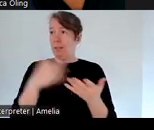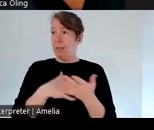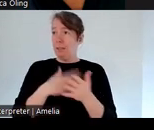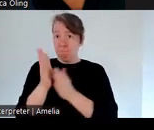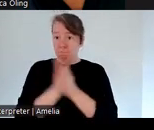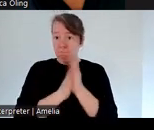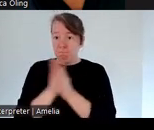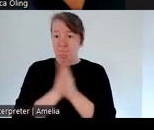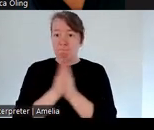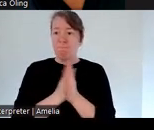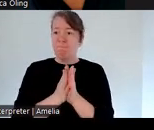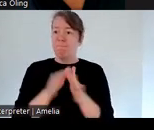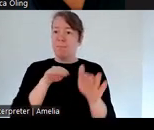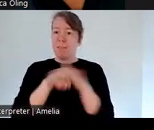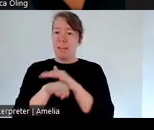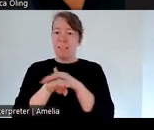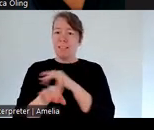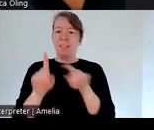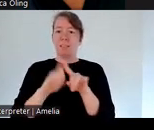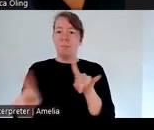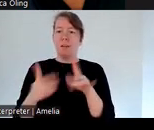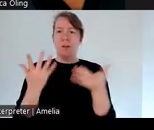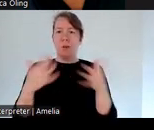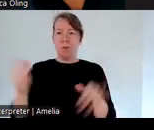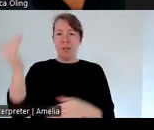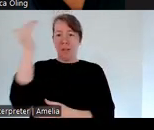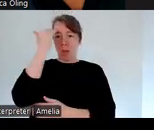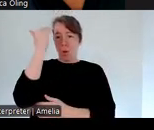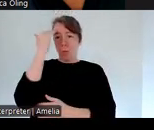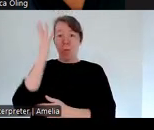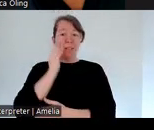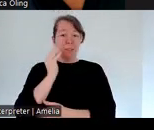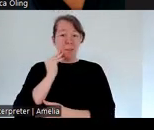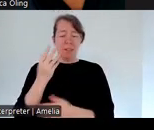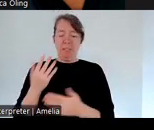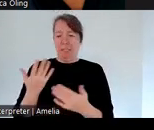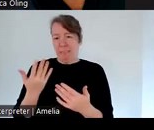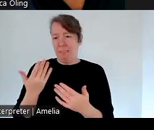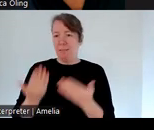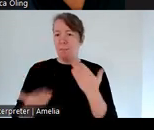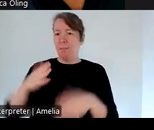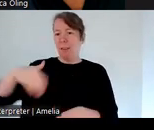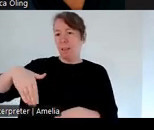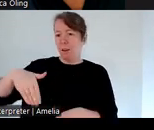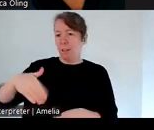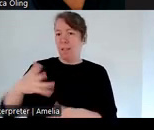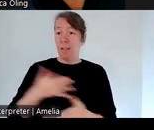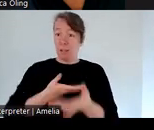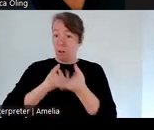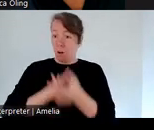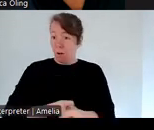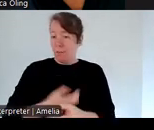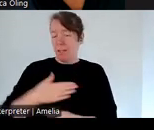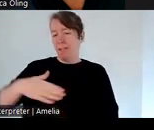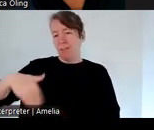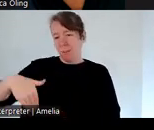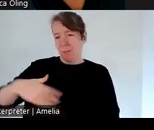but not necessarily a lot of, um, experience or confidence in doing this type of testing.